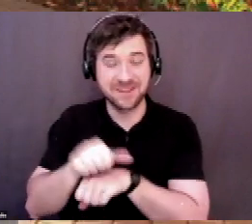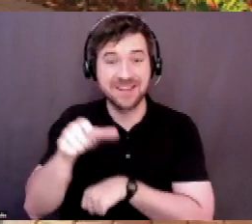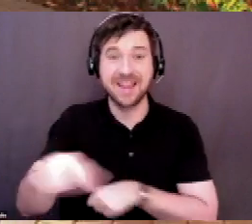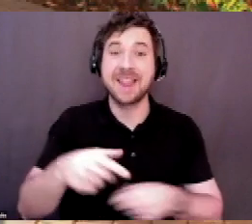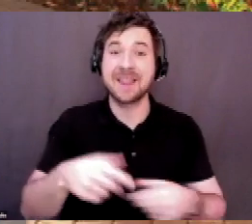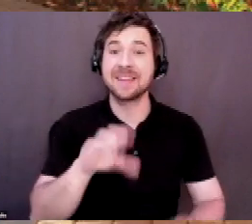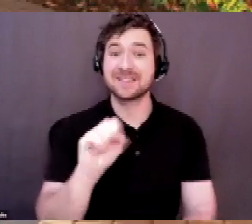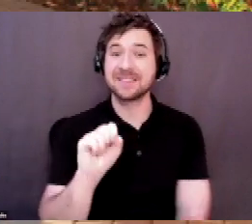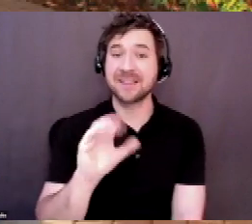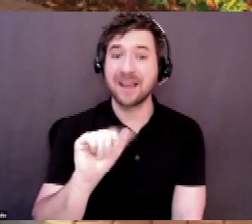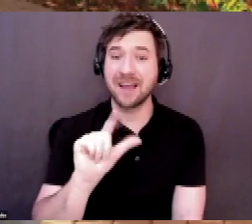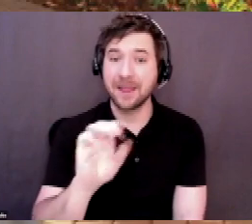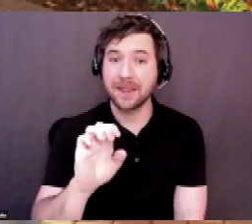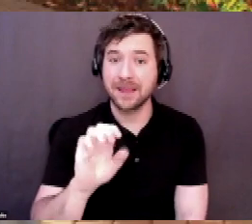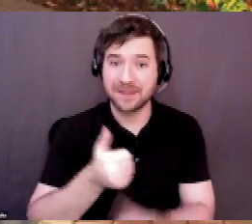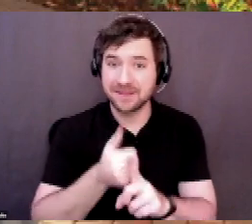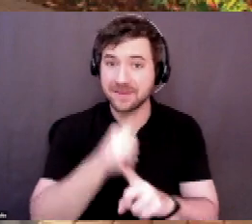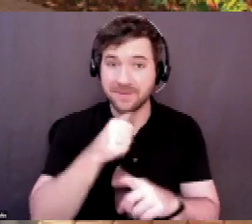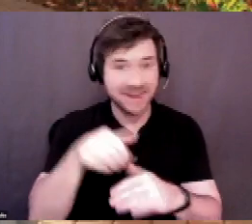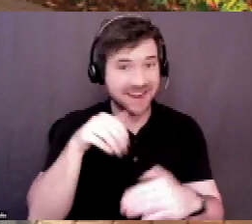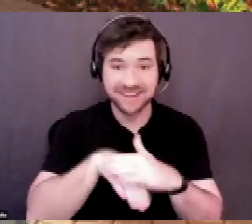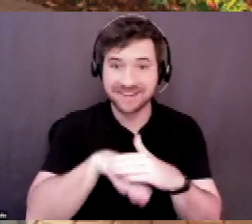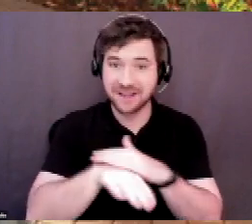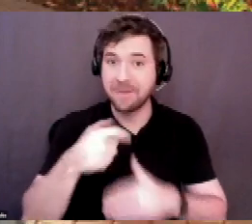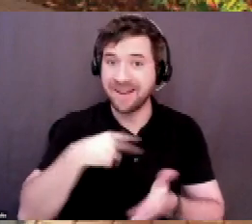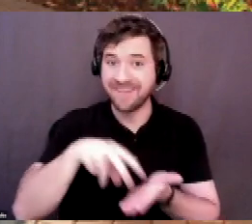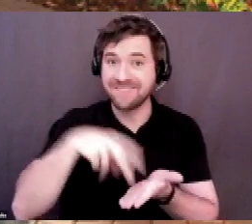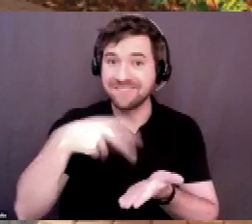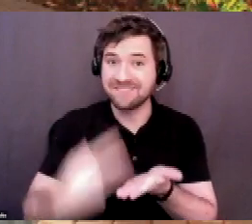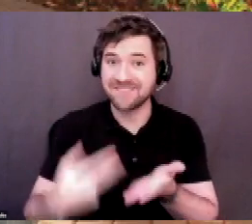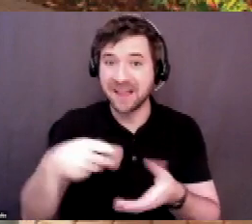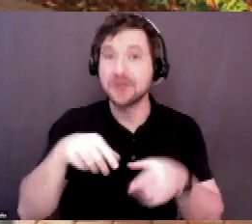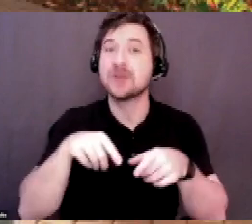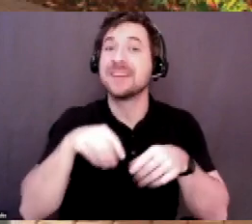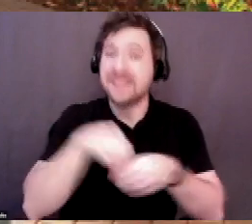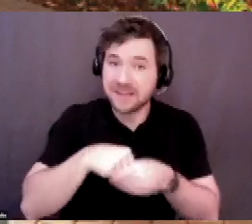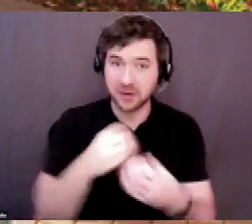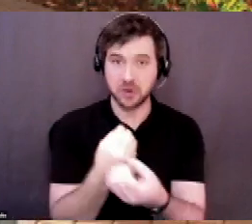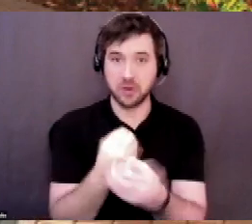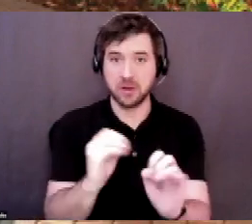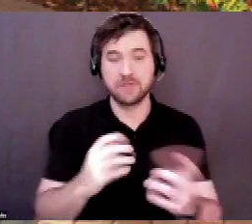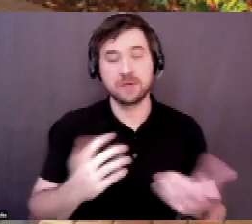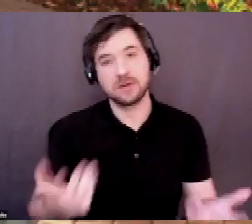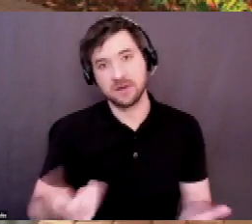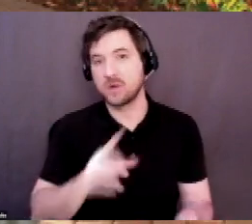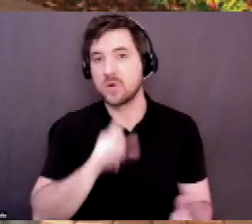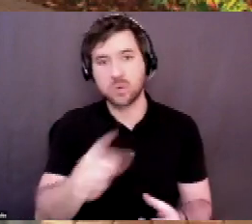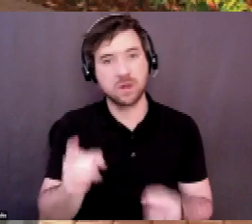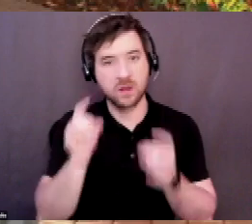So it was a terrible visit that just took the wind out of my sails. I was doing the most responsible